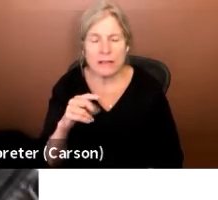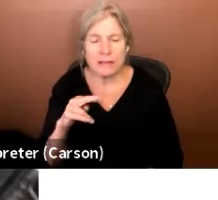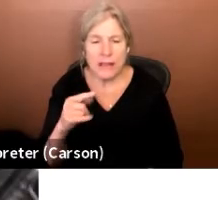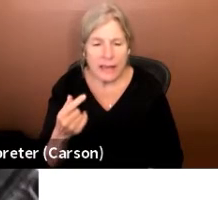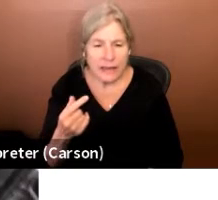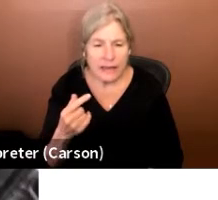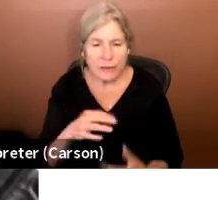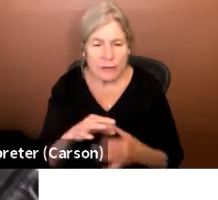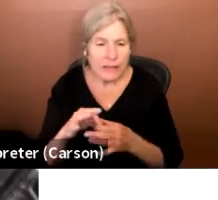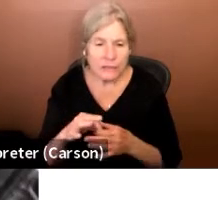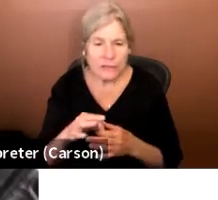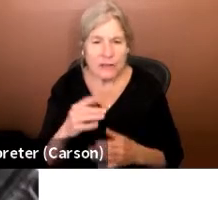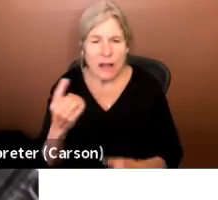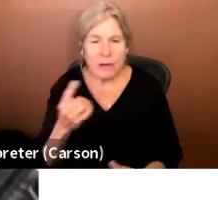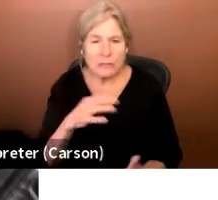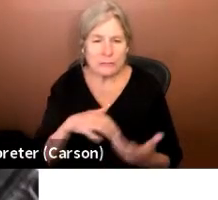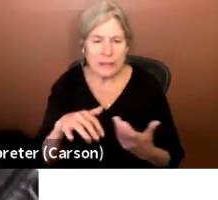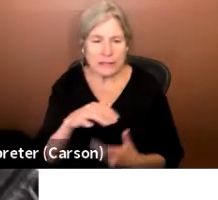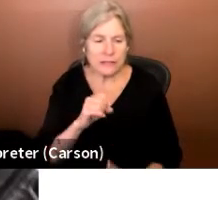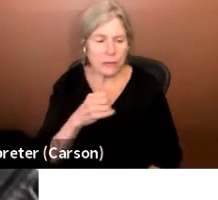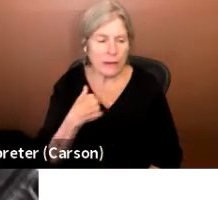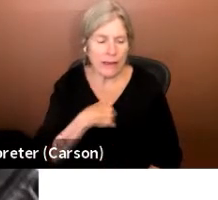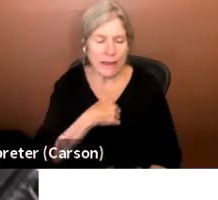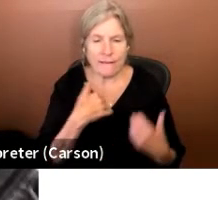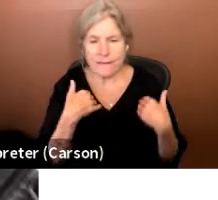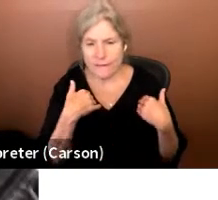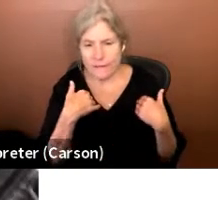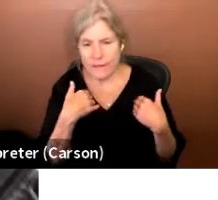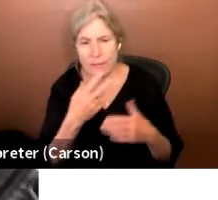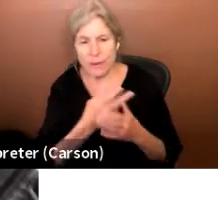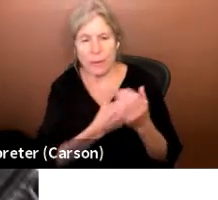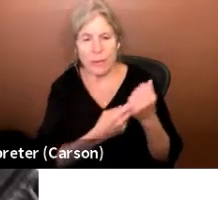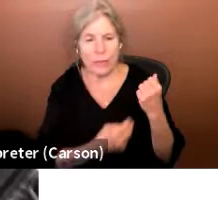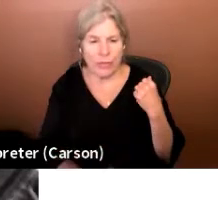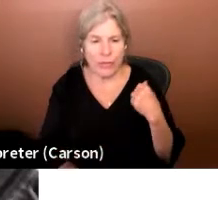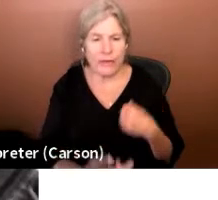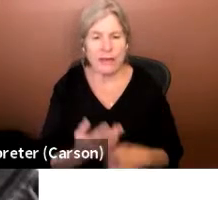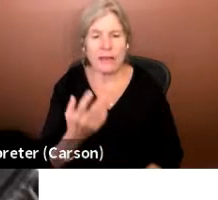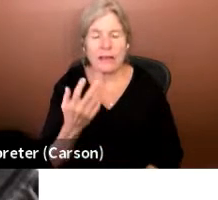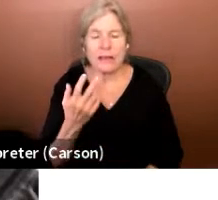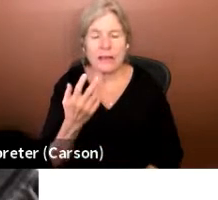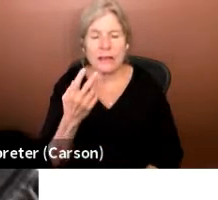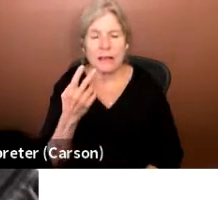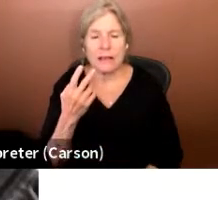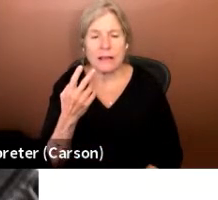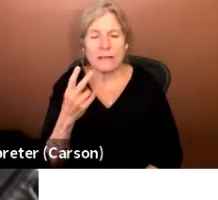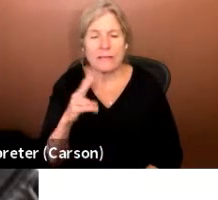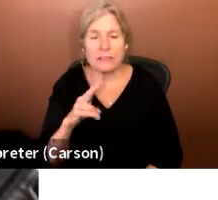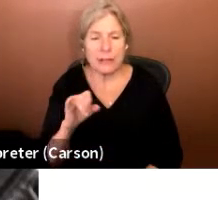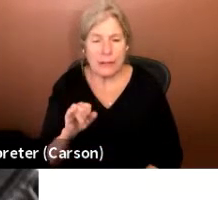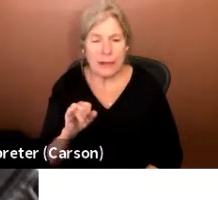always mixed. We have both visually impaired people participants and